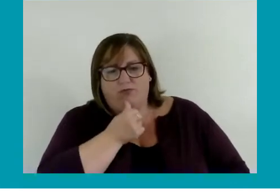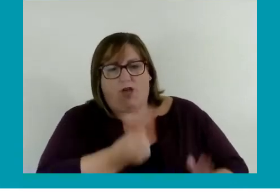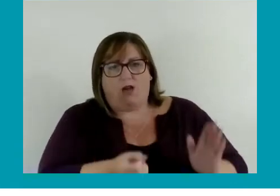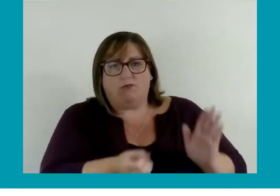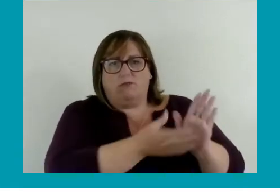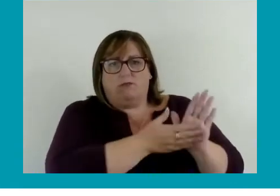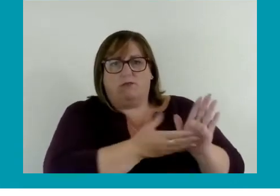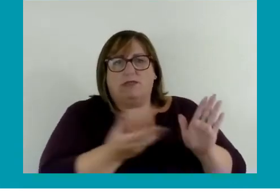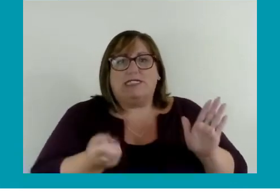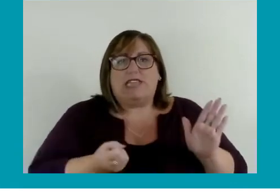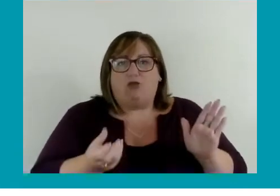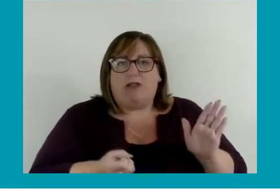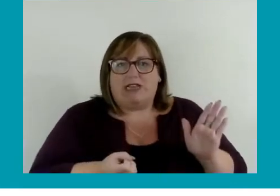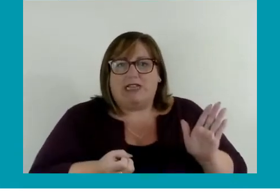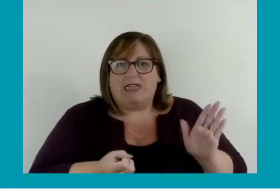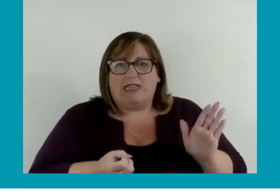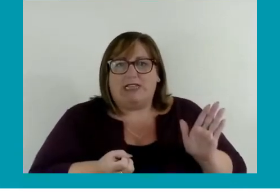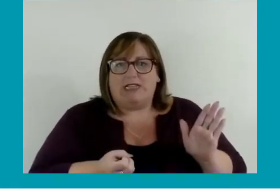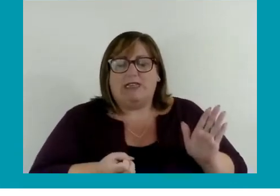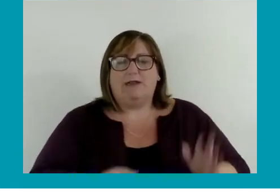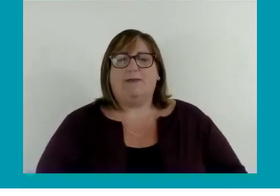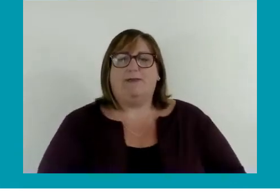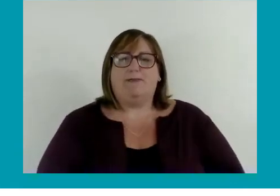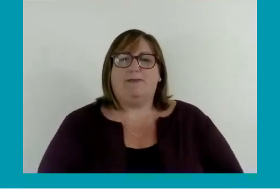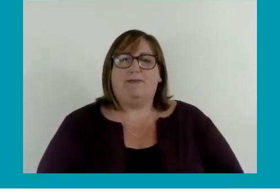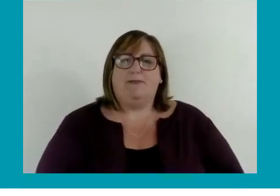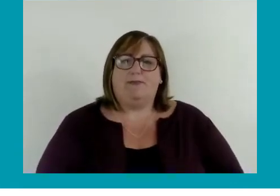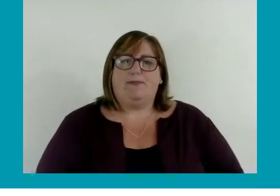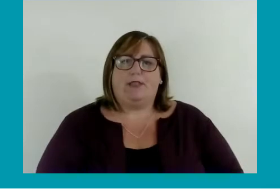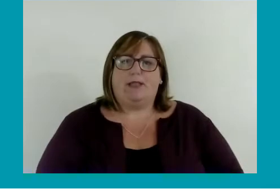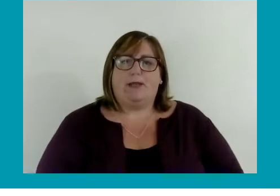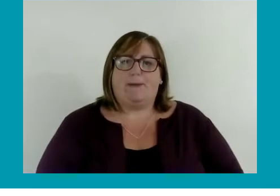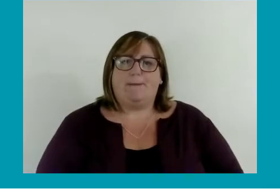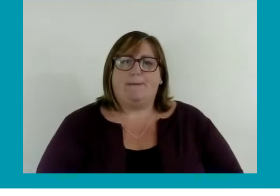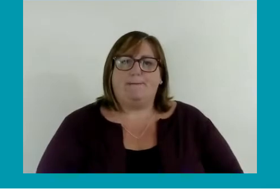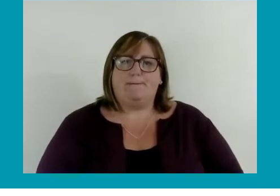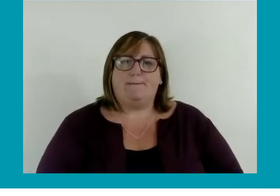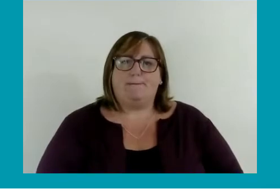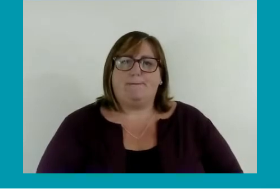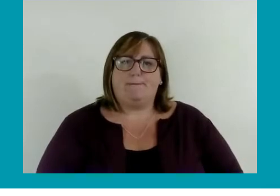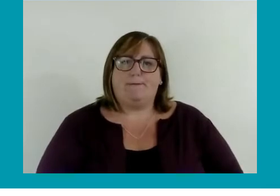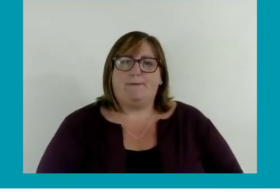work in the partnership but if you don't you might not work out exactly what level that is